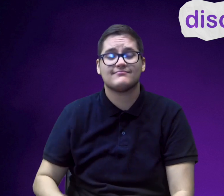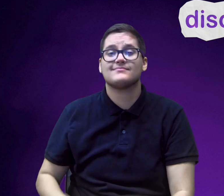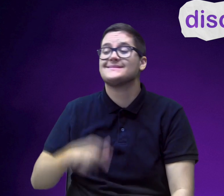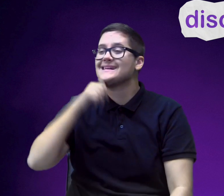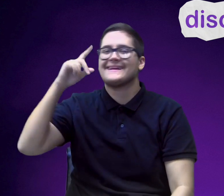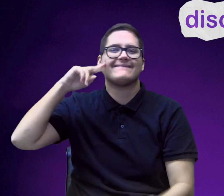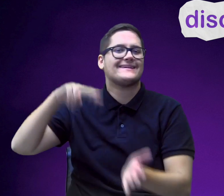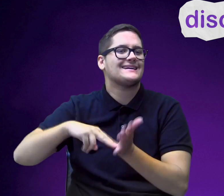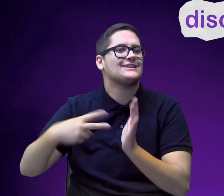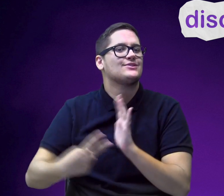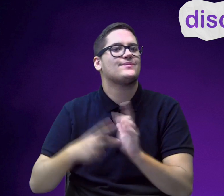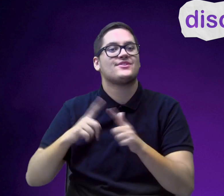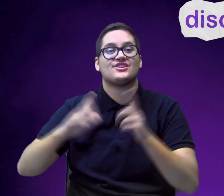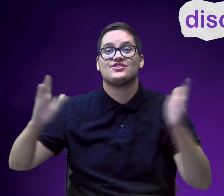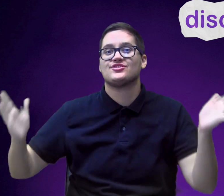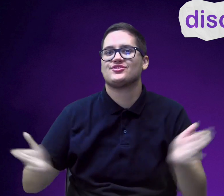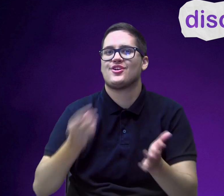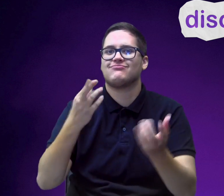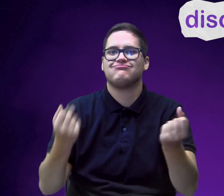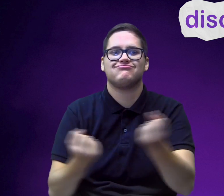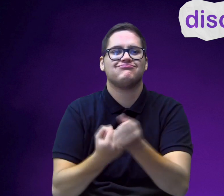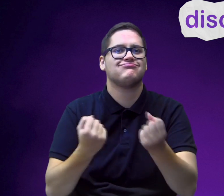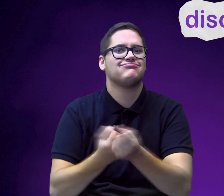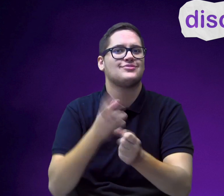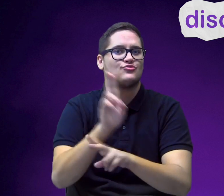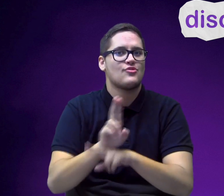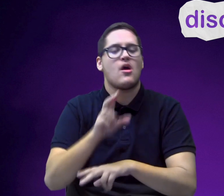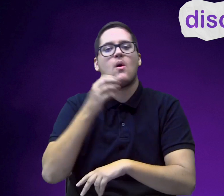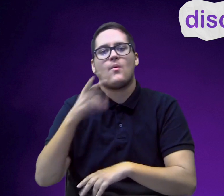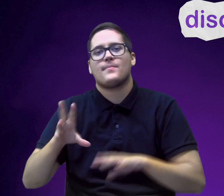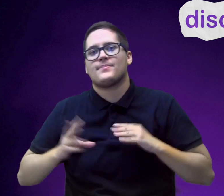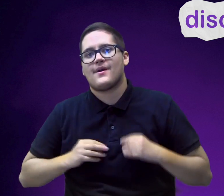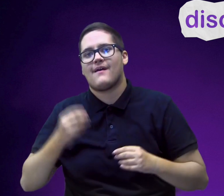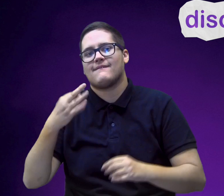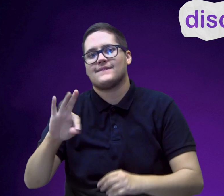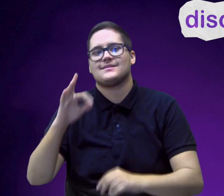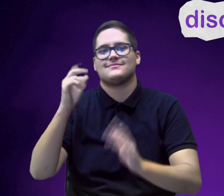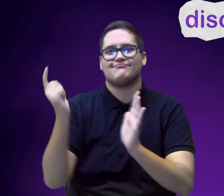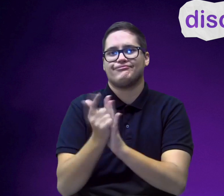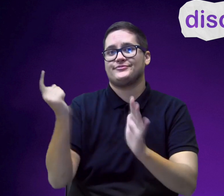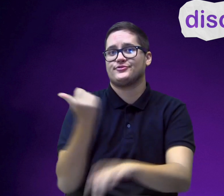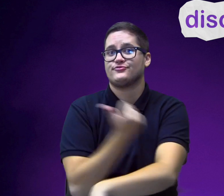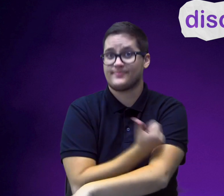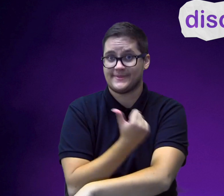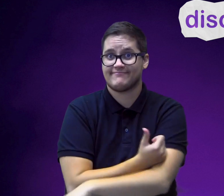It is not intended to encourage or promote the use or possession of illegal drugs.